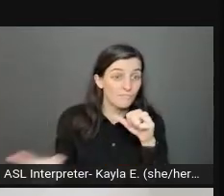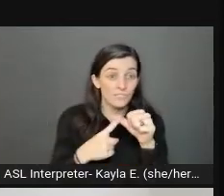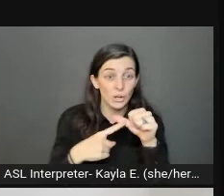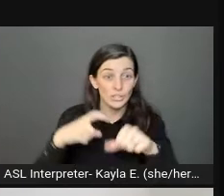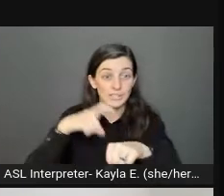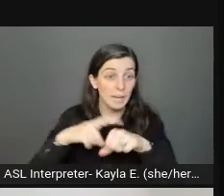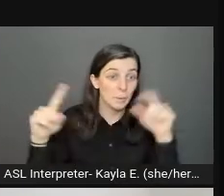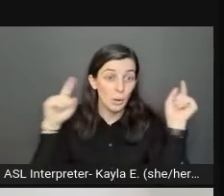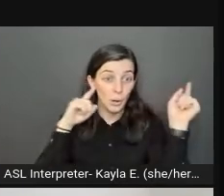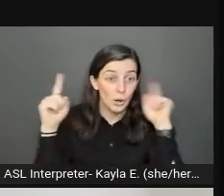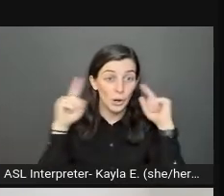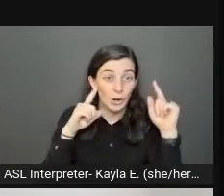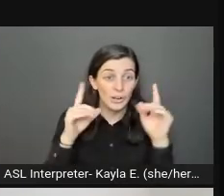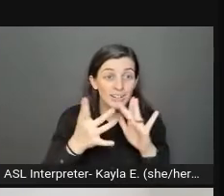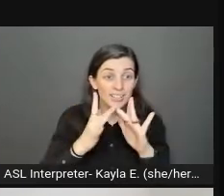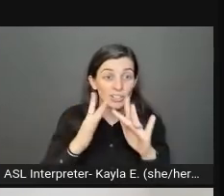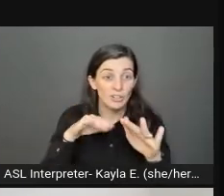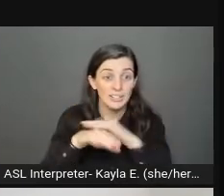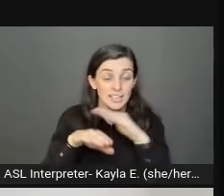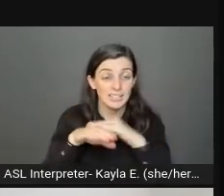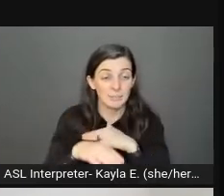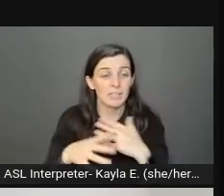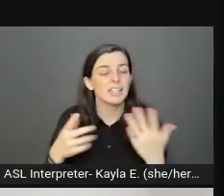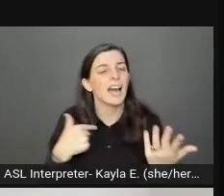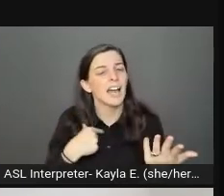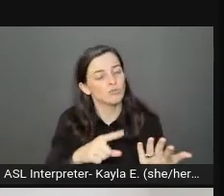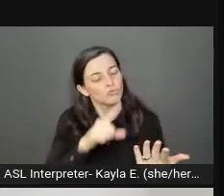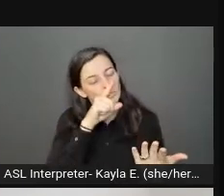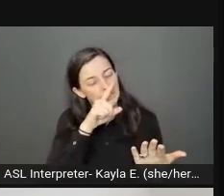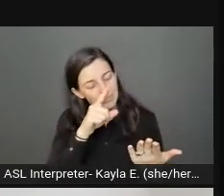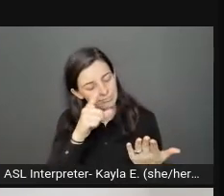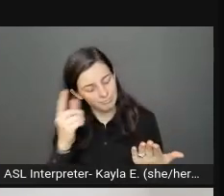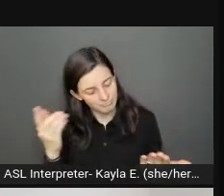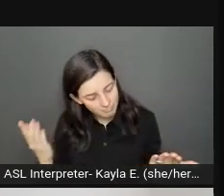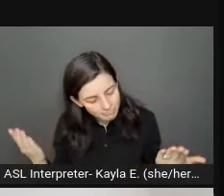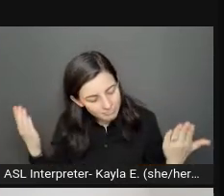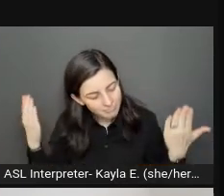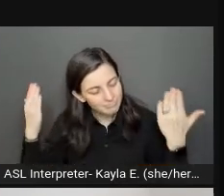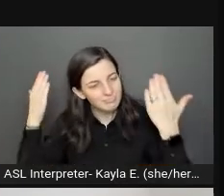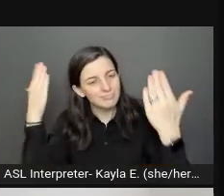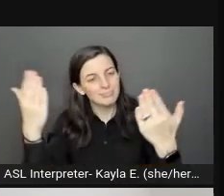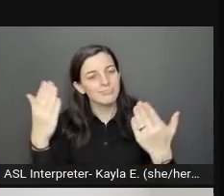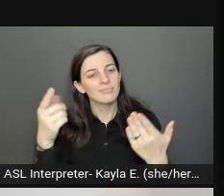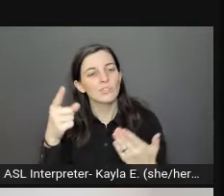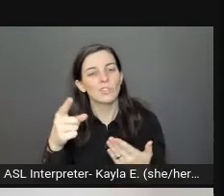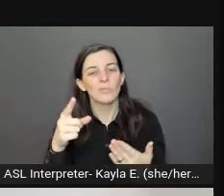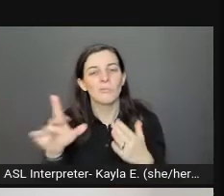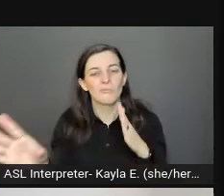in my presentation here, then I suggest that you find the map